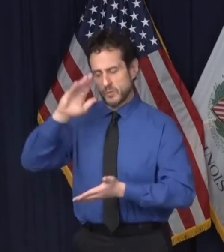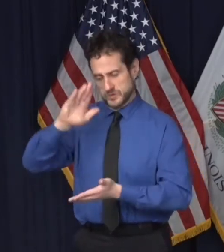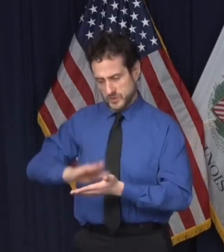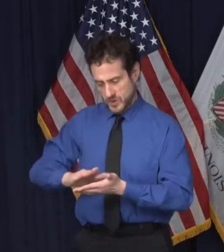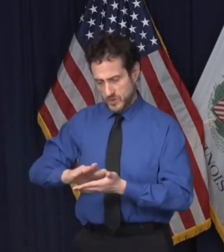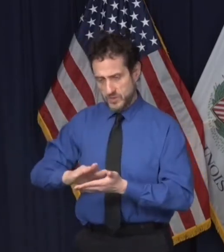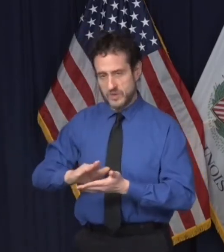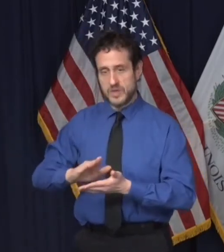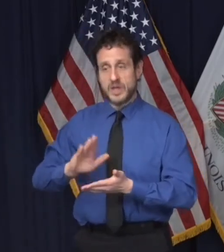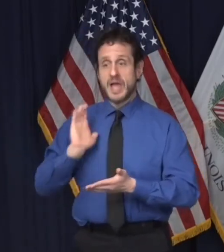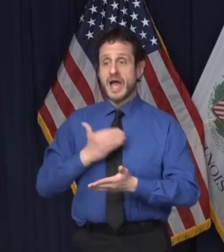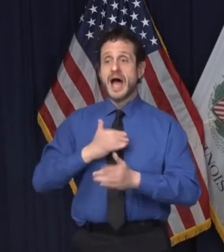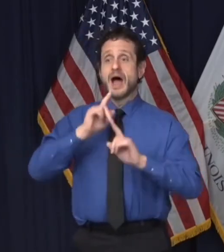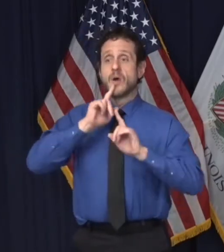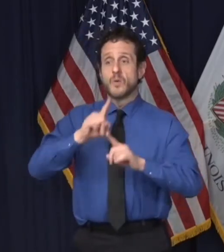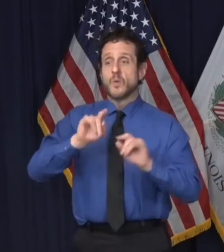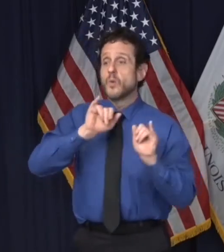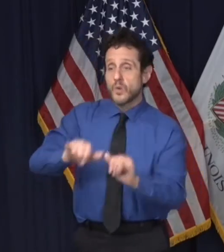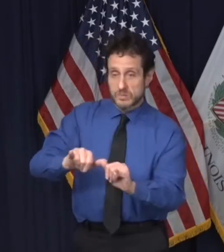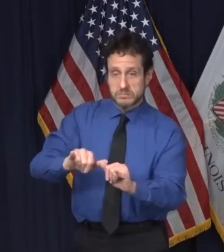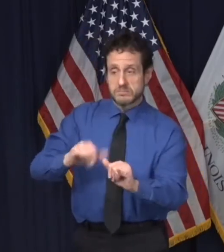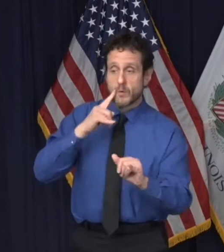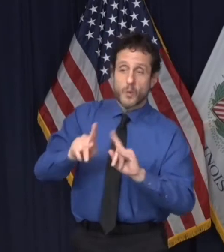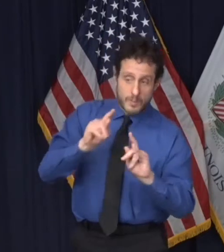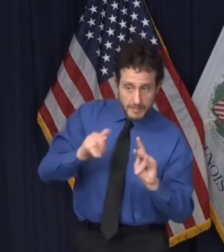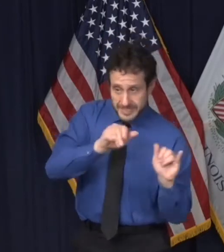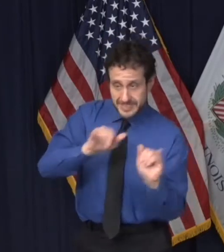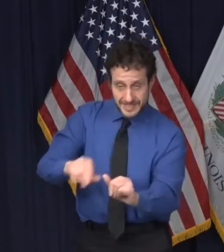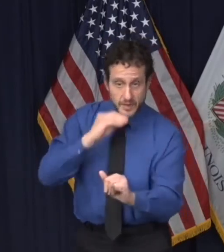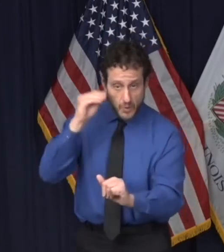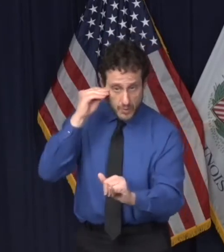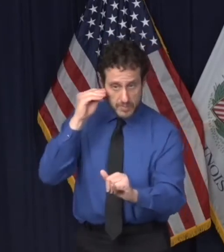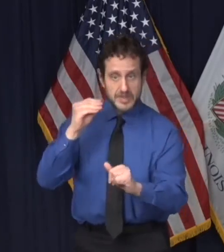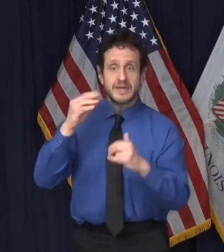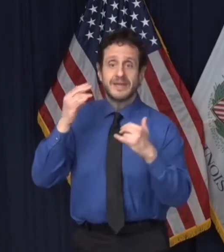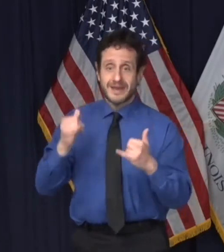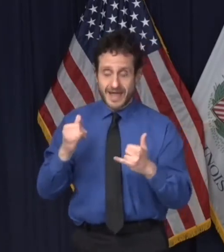ALL OUR EXECUTIVE ORDERS IN PLACE, ILLINOIS HAS SEEN OUR DOUBLING RATES INCREASE